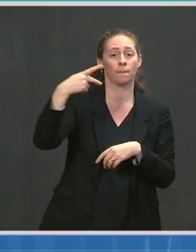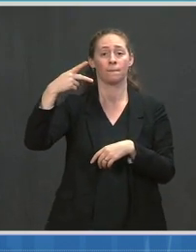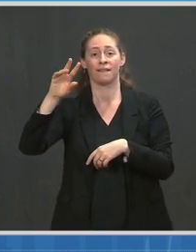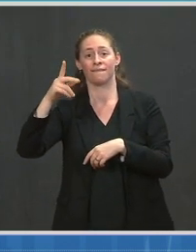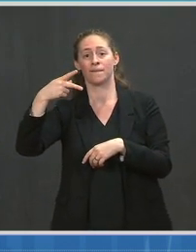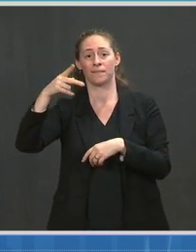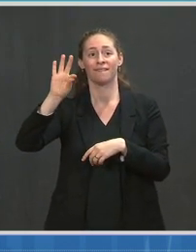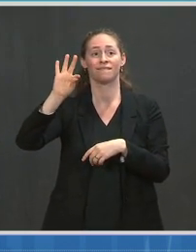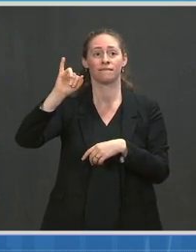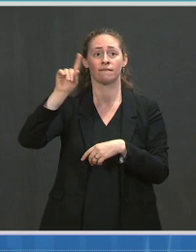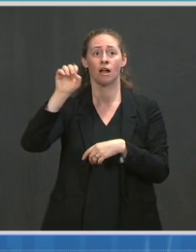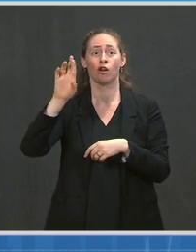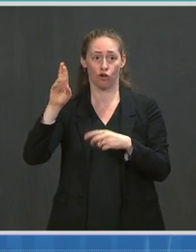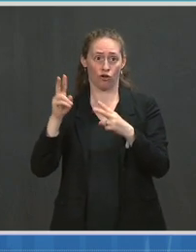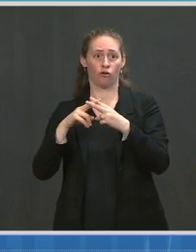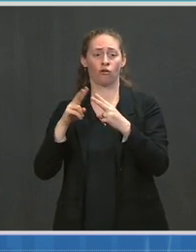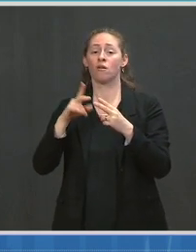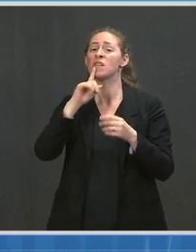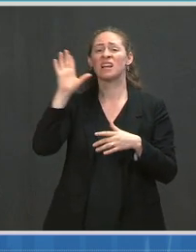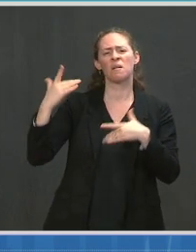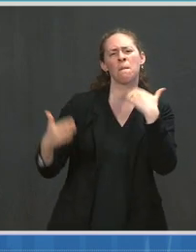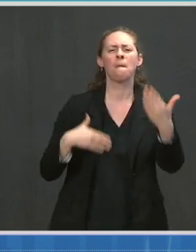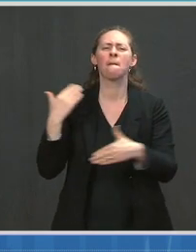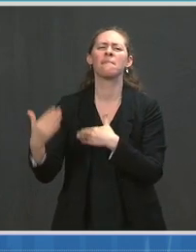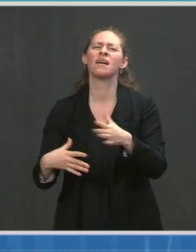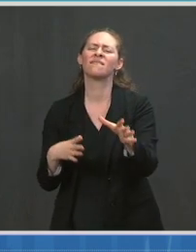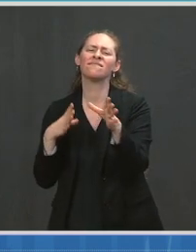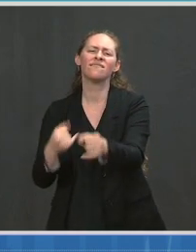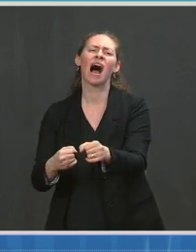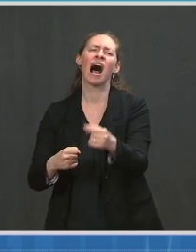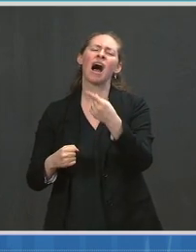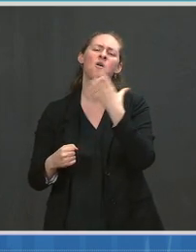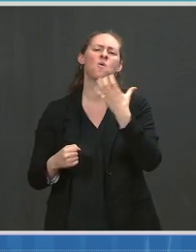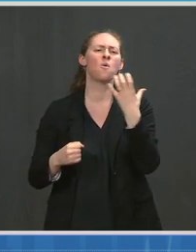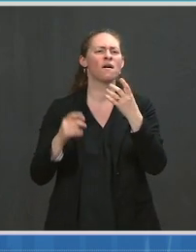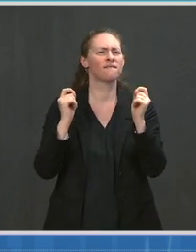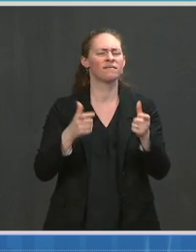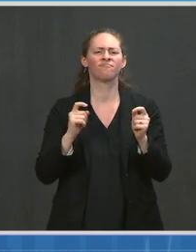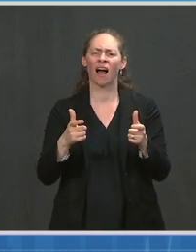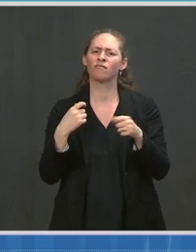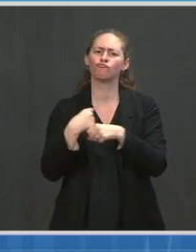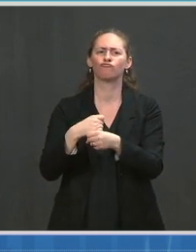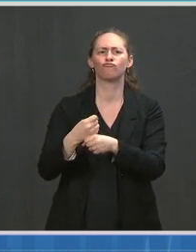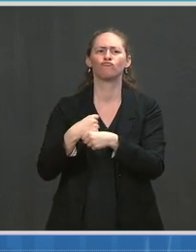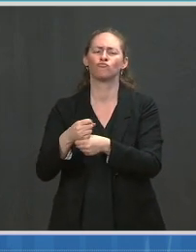and both Moderna and Pfizer appear on track to meet their first quarter targets.